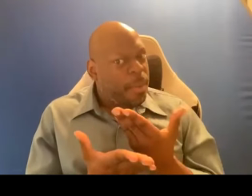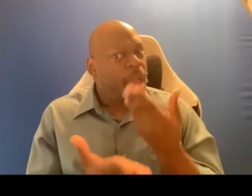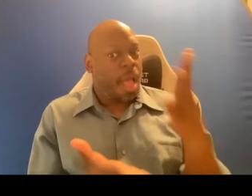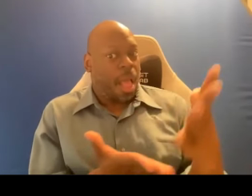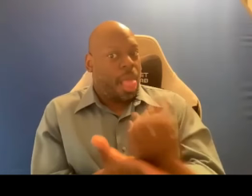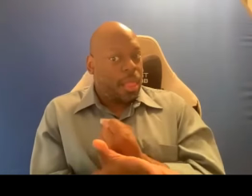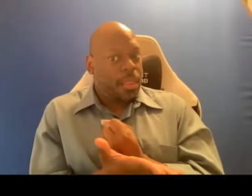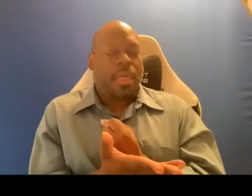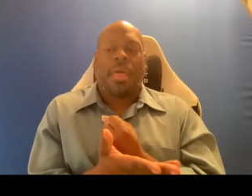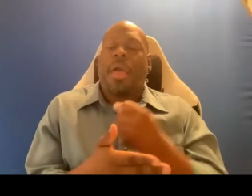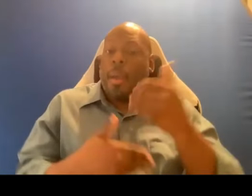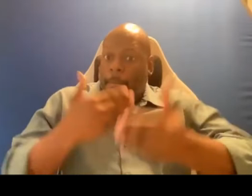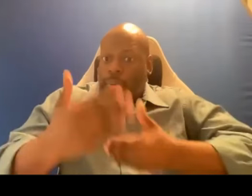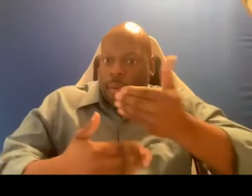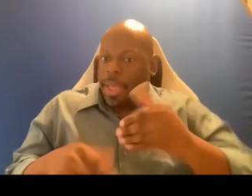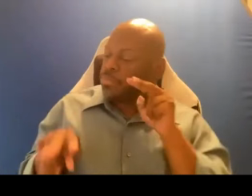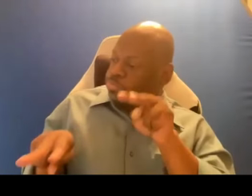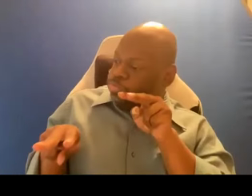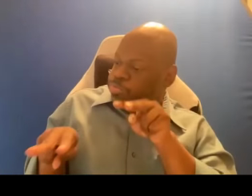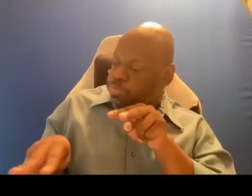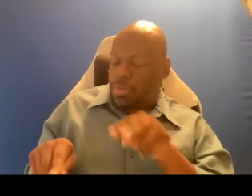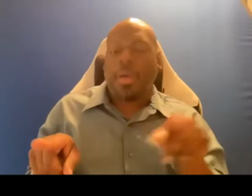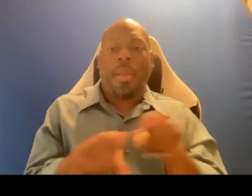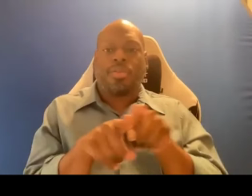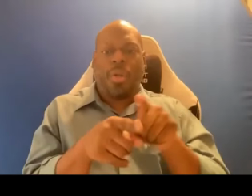as well as collaborate with other members of the child's educational team.